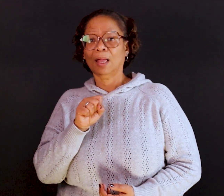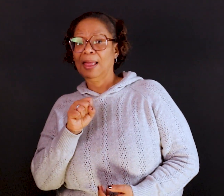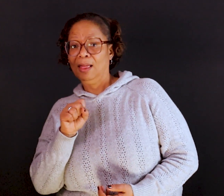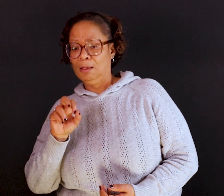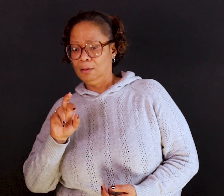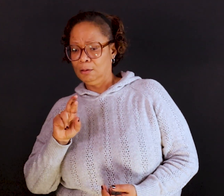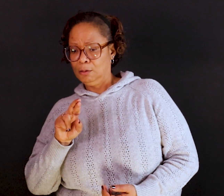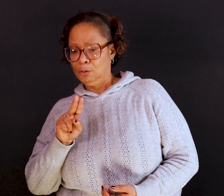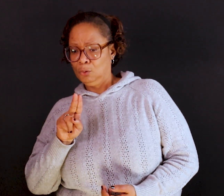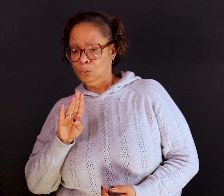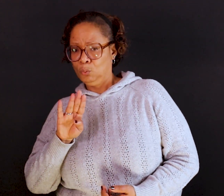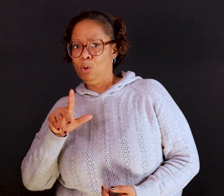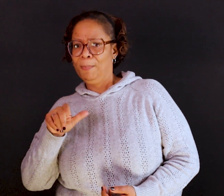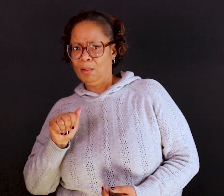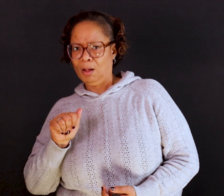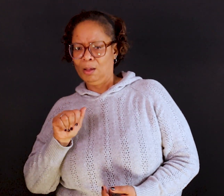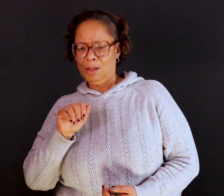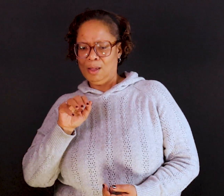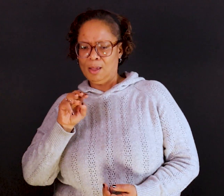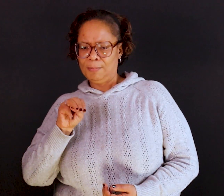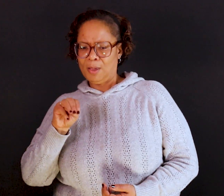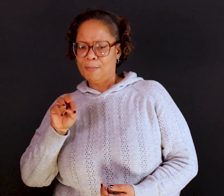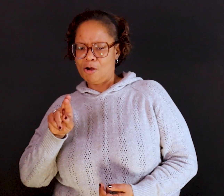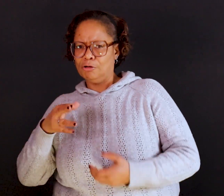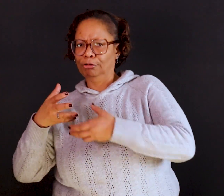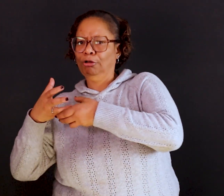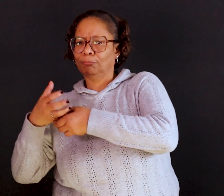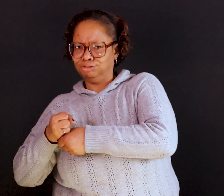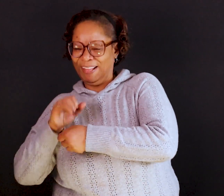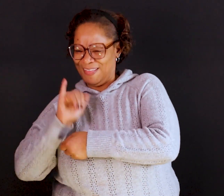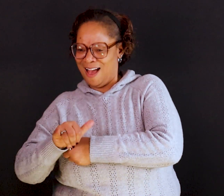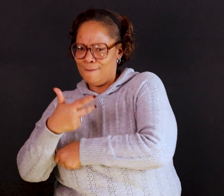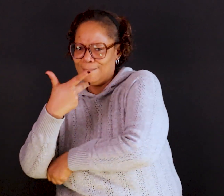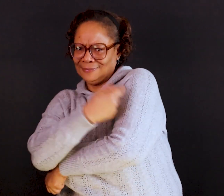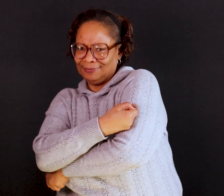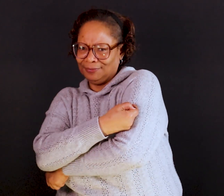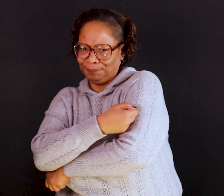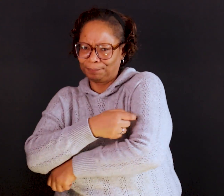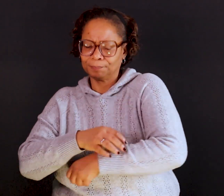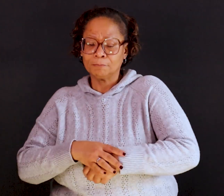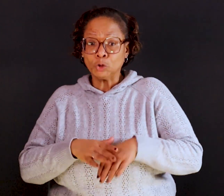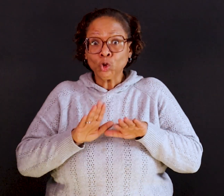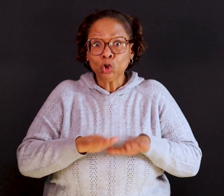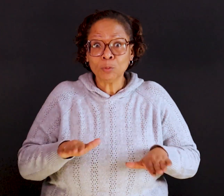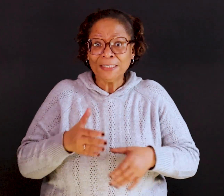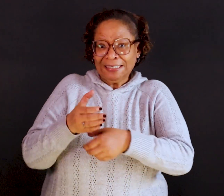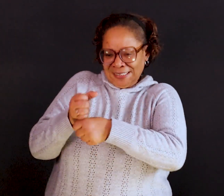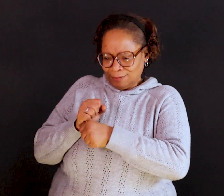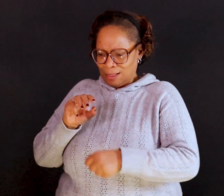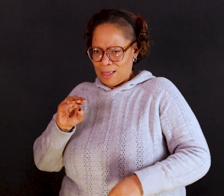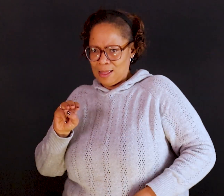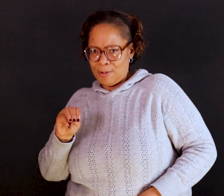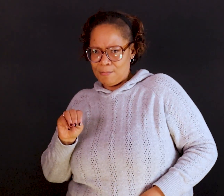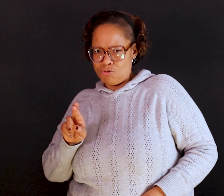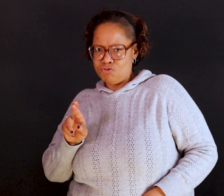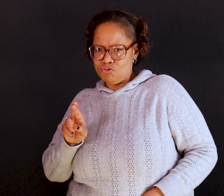with Mumps and Rubella. MMR.